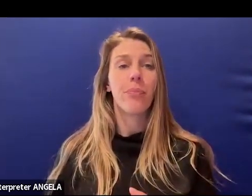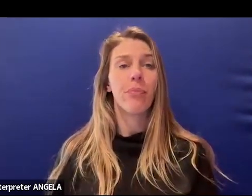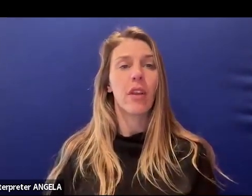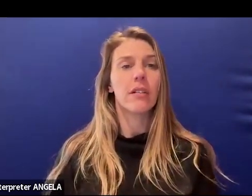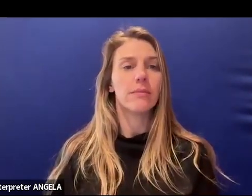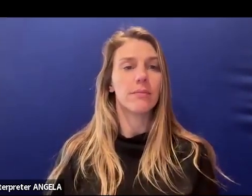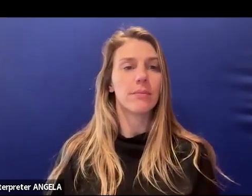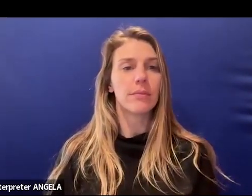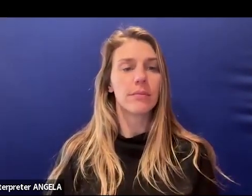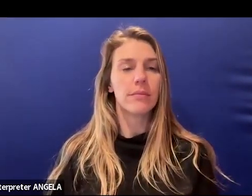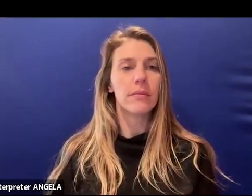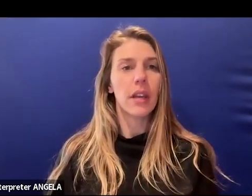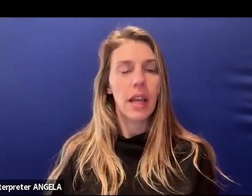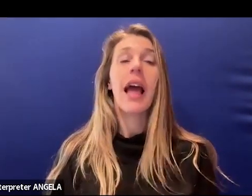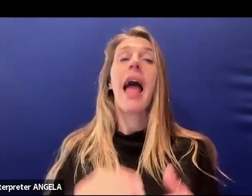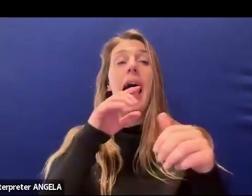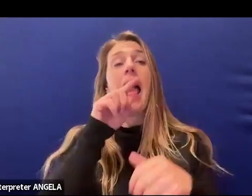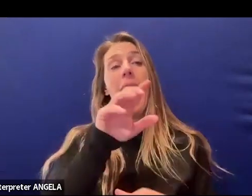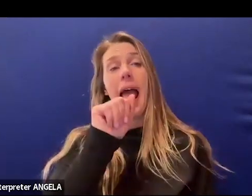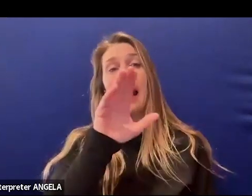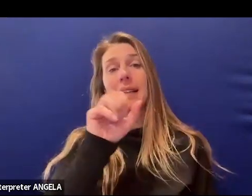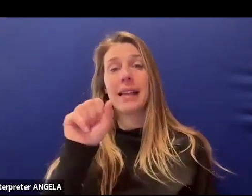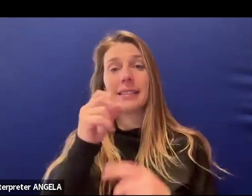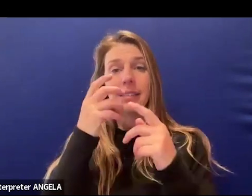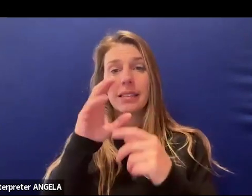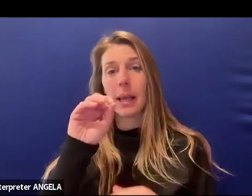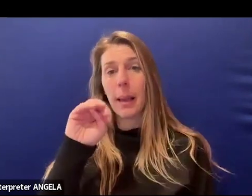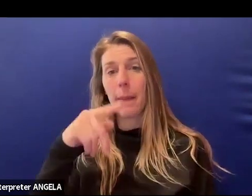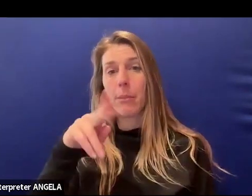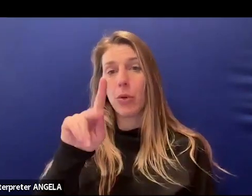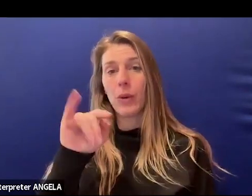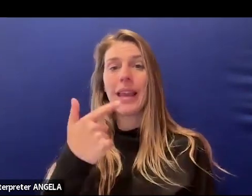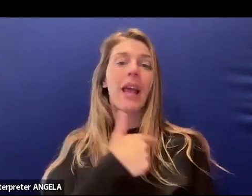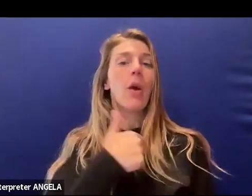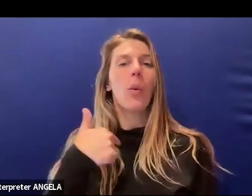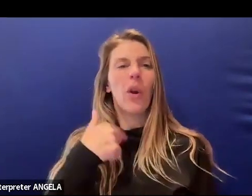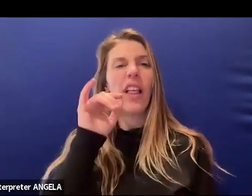I think I left an old bullet point on there. AccessComputing, we are one of these, again, broadening participation